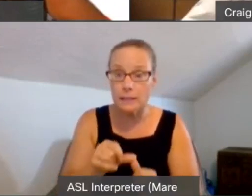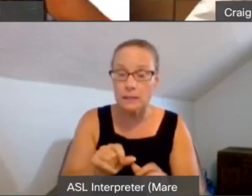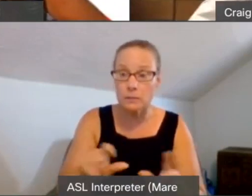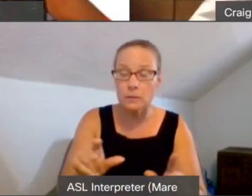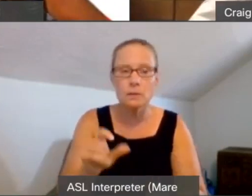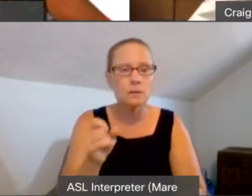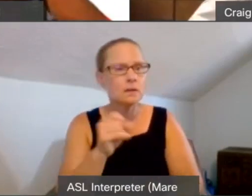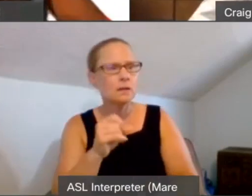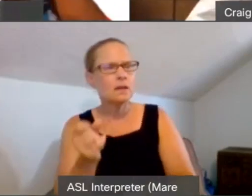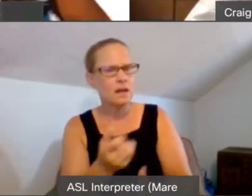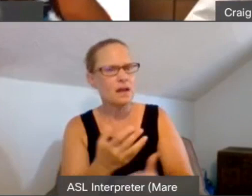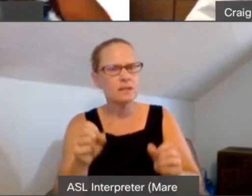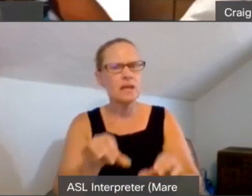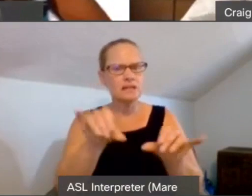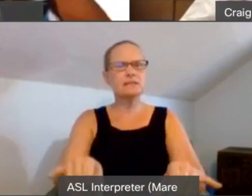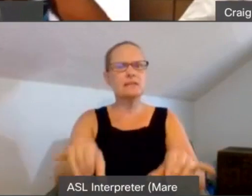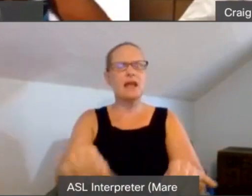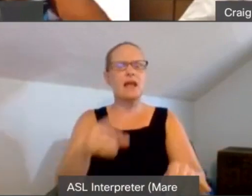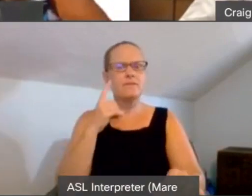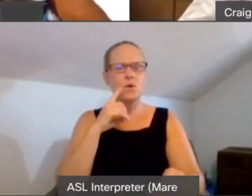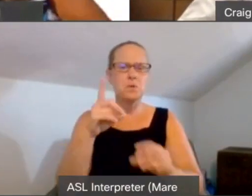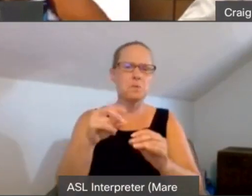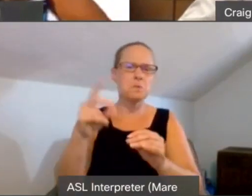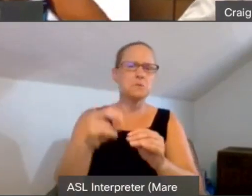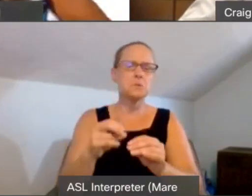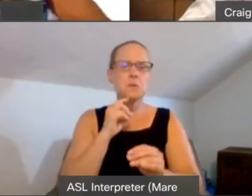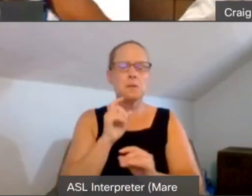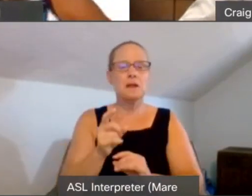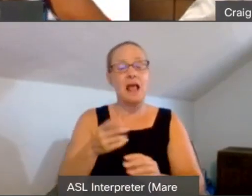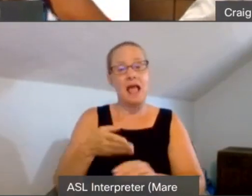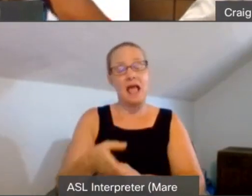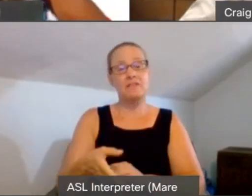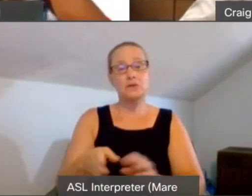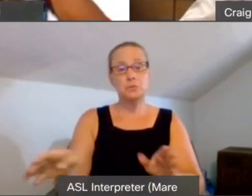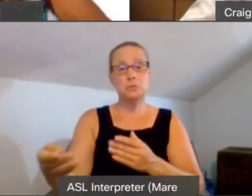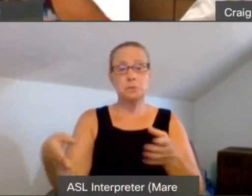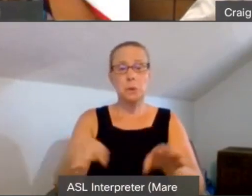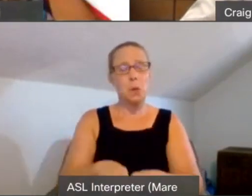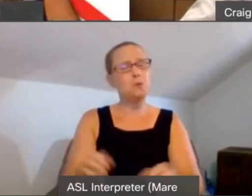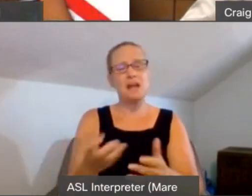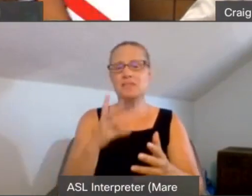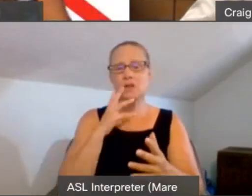[Amelia] Yeah, everything stay on for just another minute here, once I closed the room everything will be gone though. Okay.